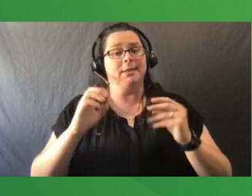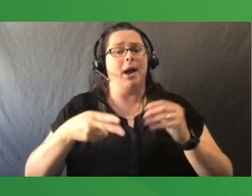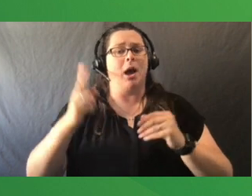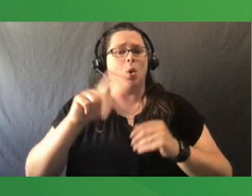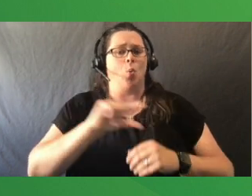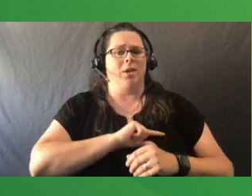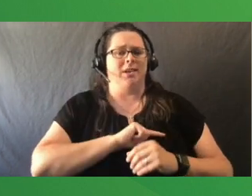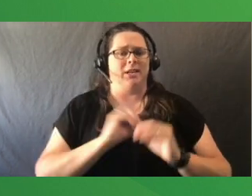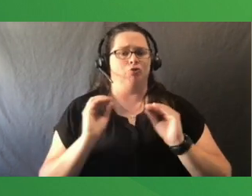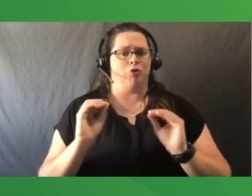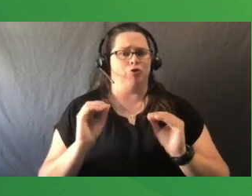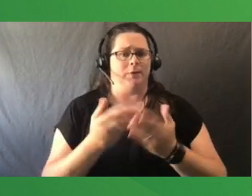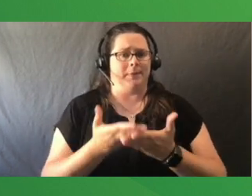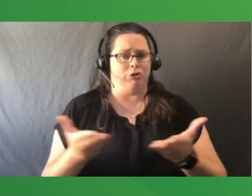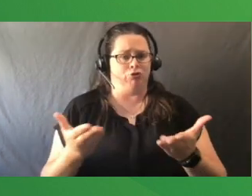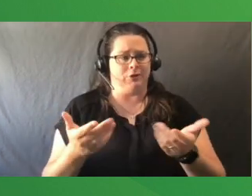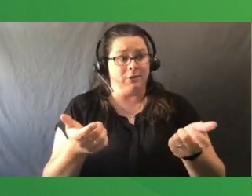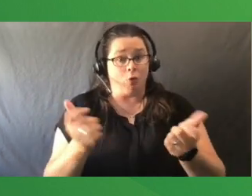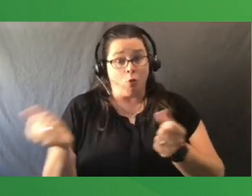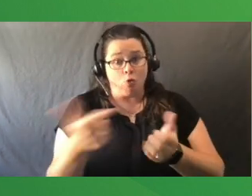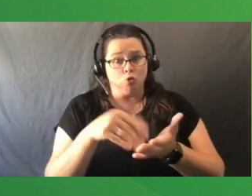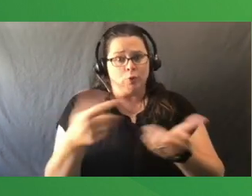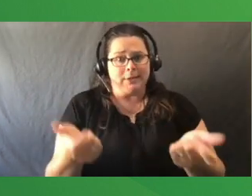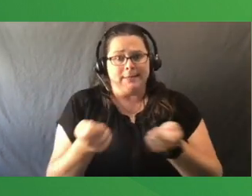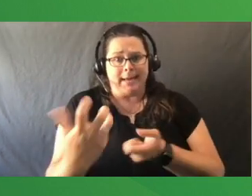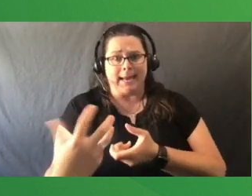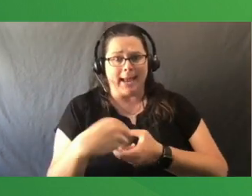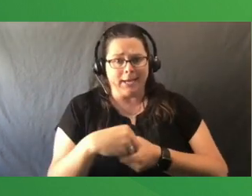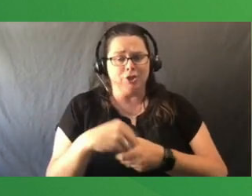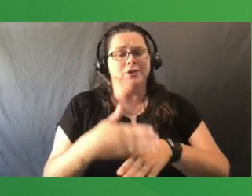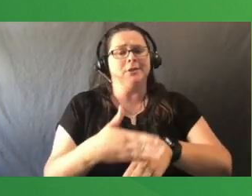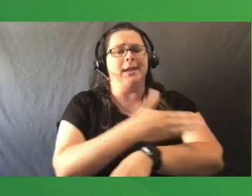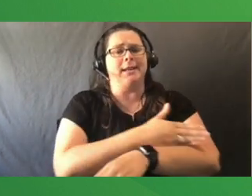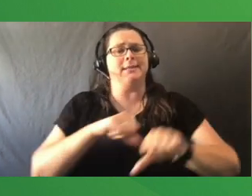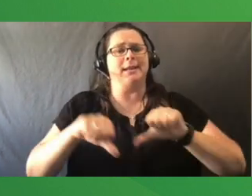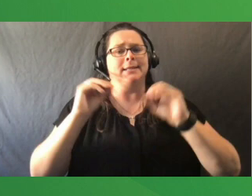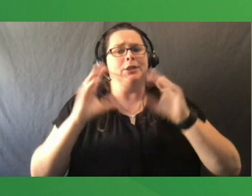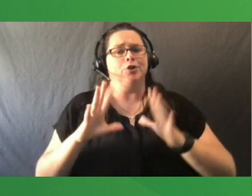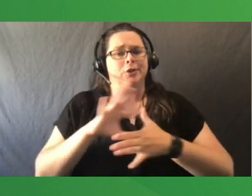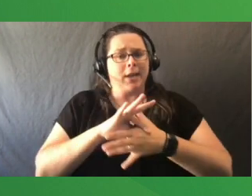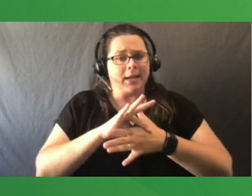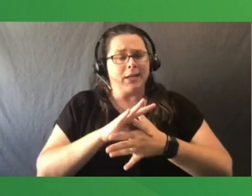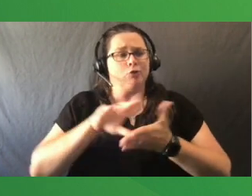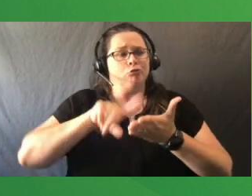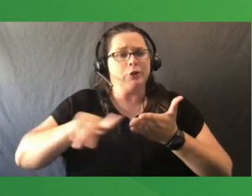engage all students and enhance science teachers, content and research-based pedagogical knowledge.